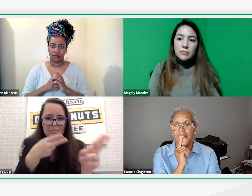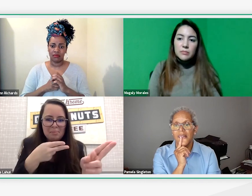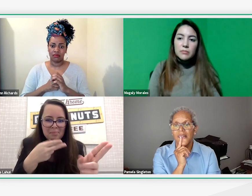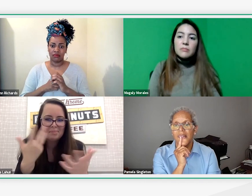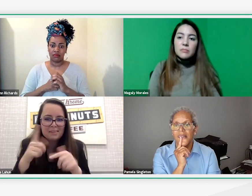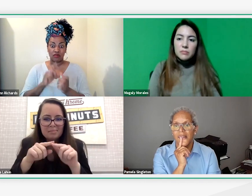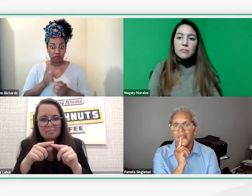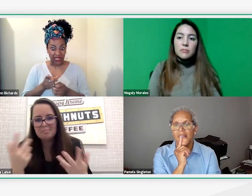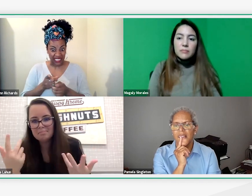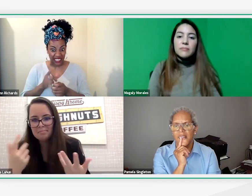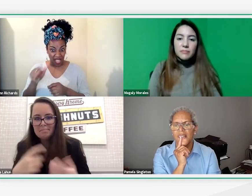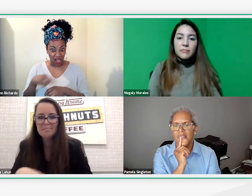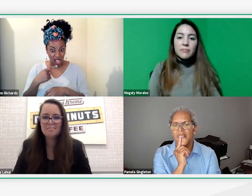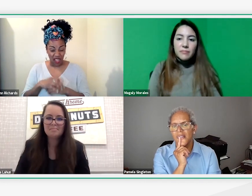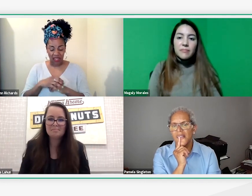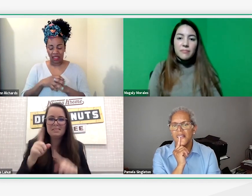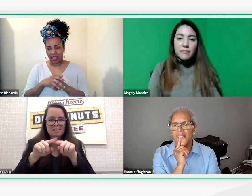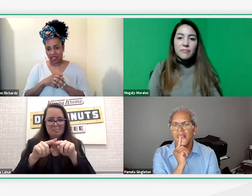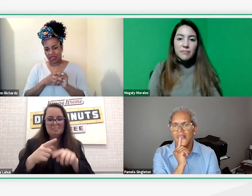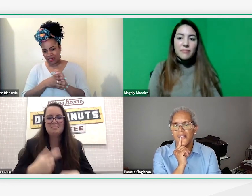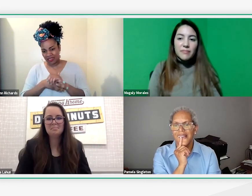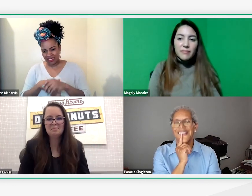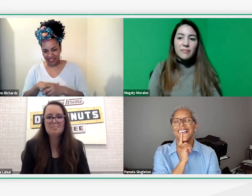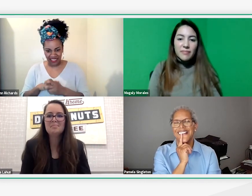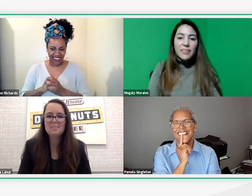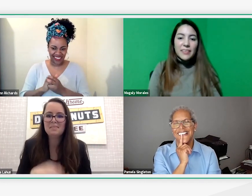You also should save it for 8-10 years before you get rid of them.